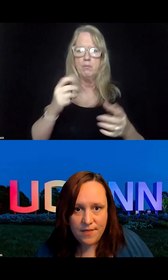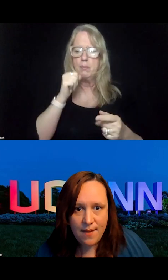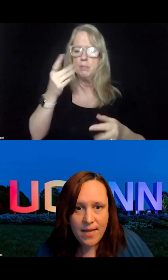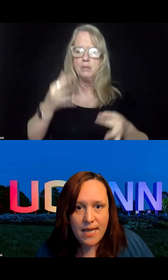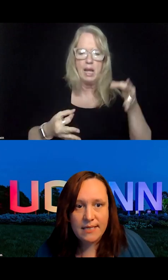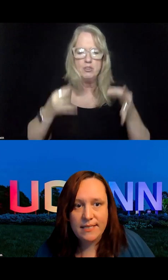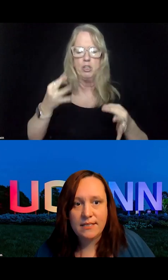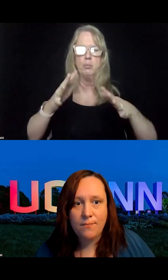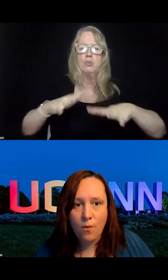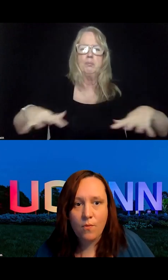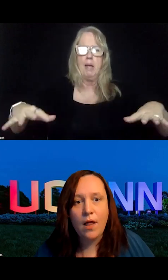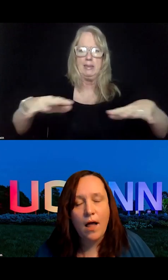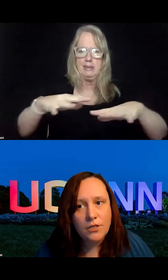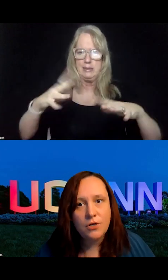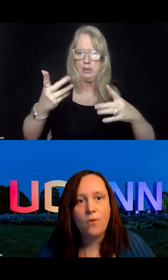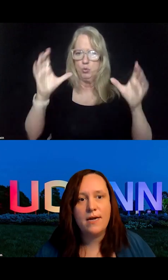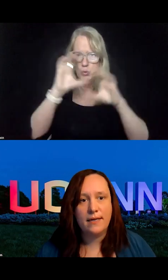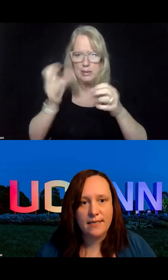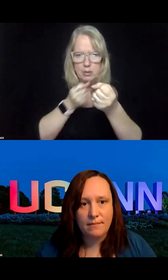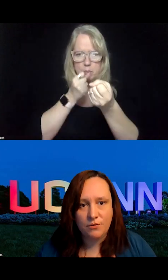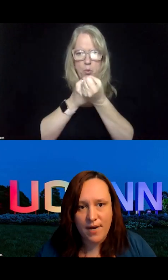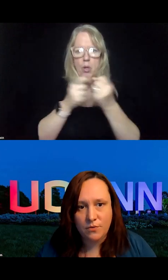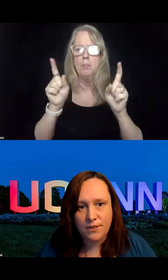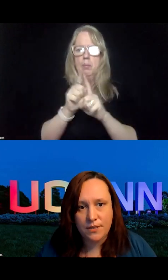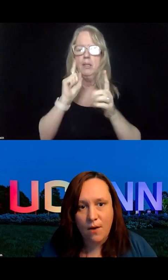FOR THEM TO SEEK SUPPORT WHILE ALSO CONNECTING THEM TO RESOURCES